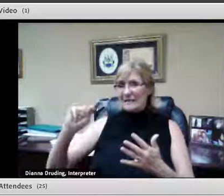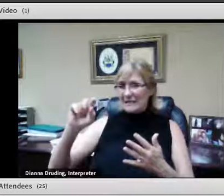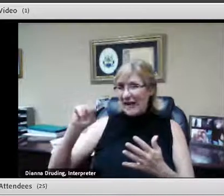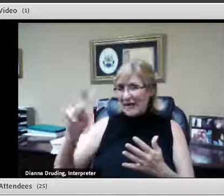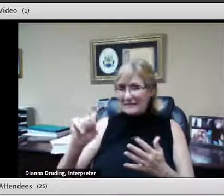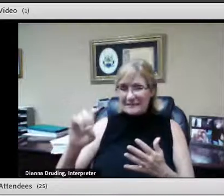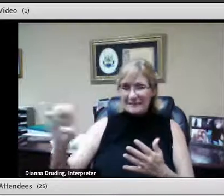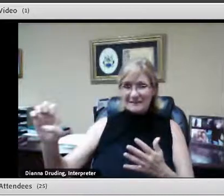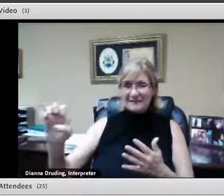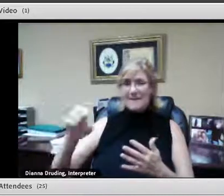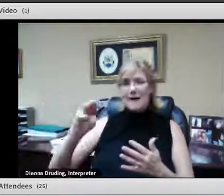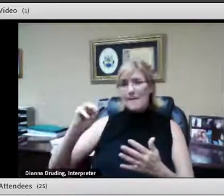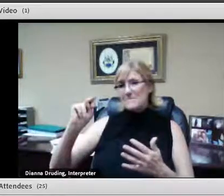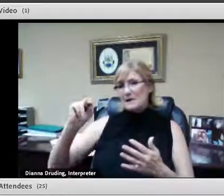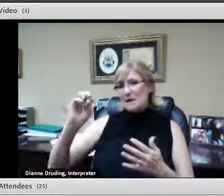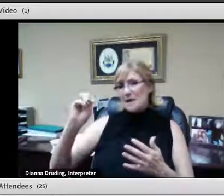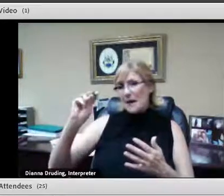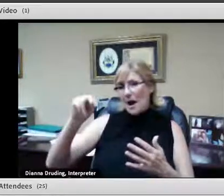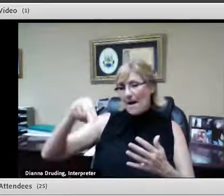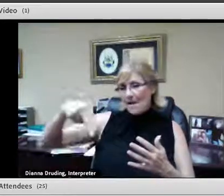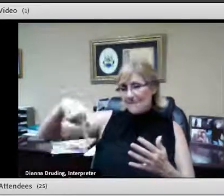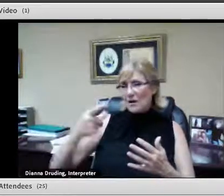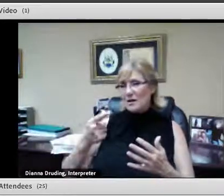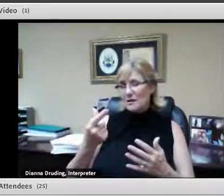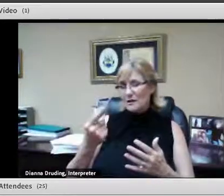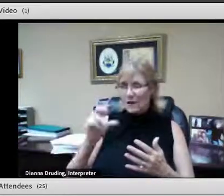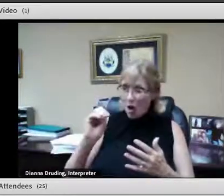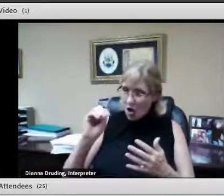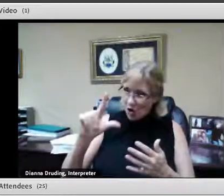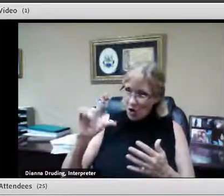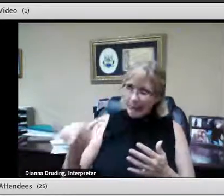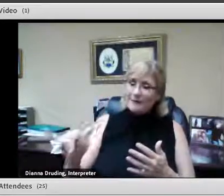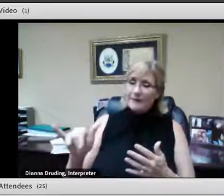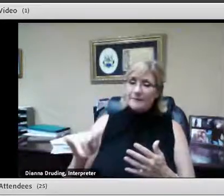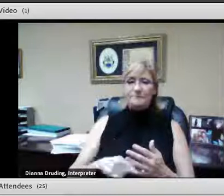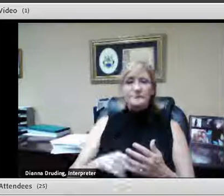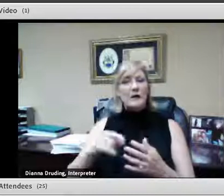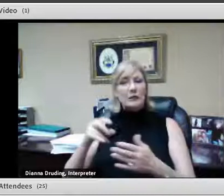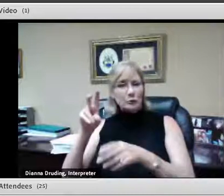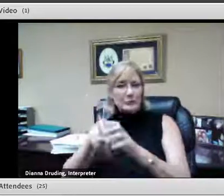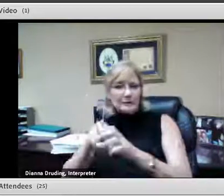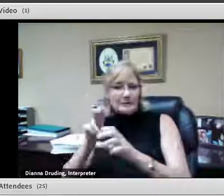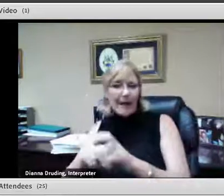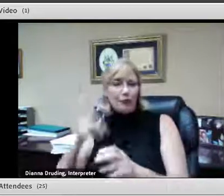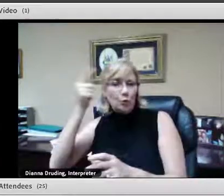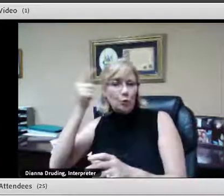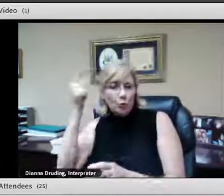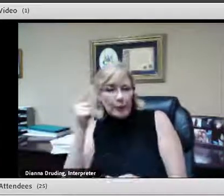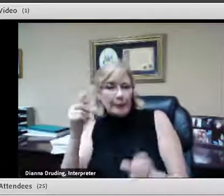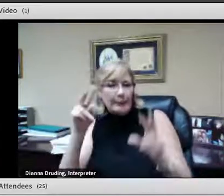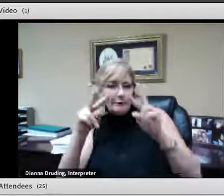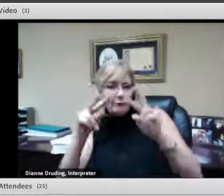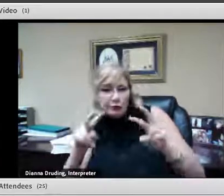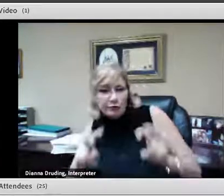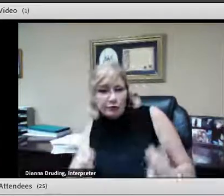like Hilary was saying, time to sit down and process and think and strategize and just have fun with these things.